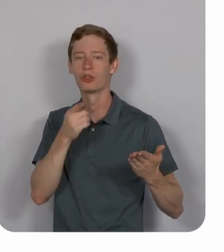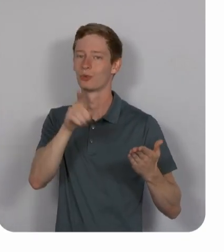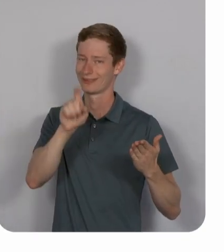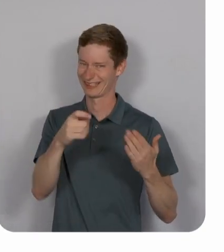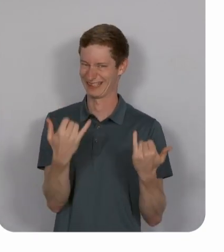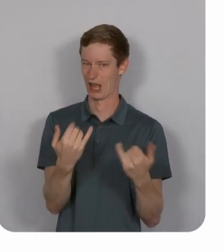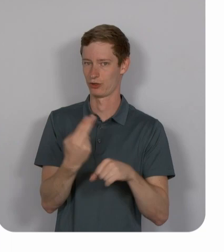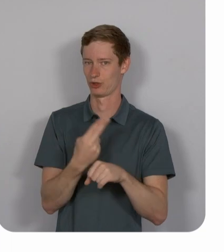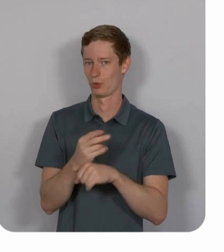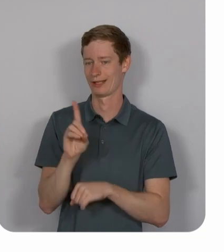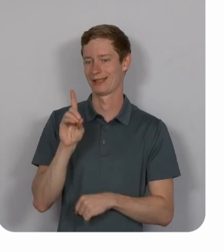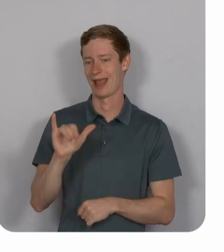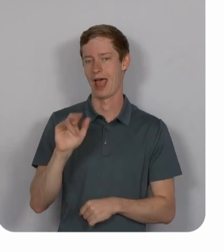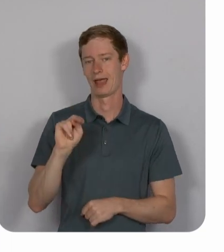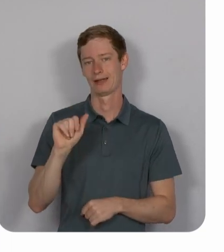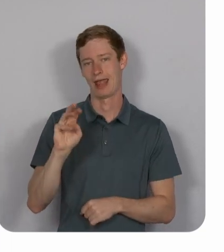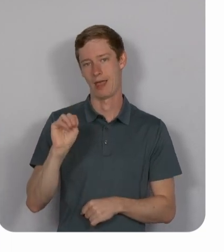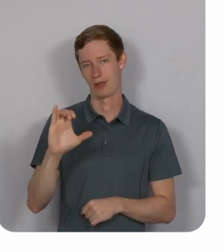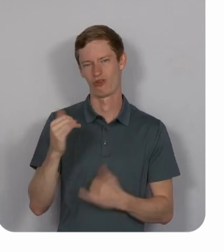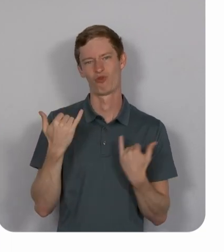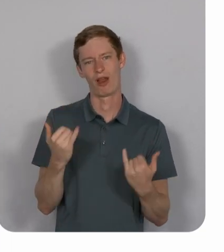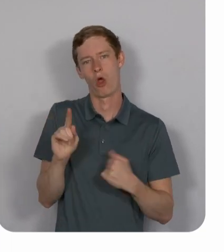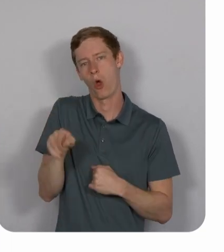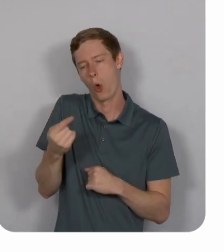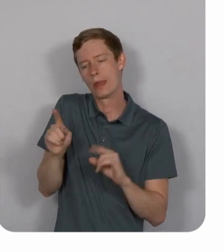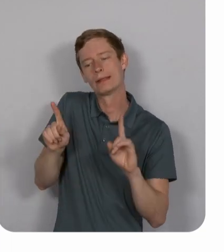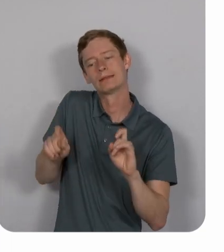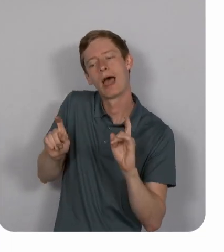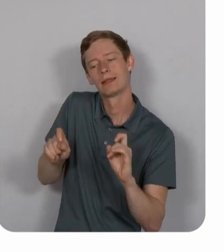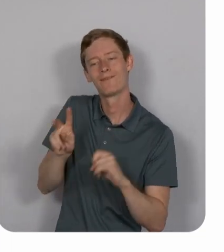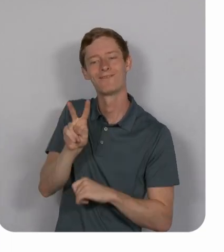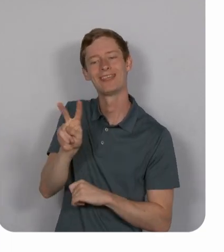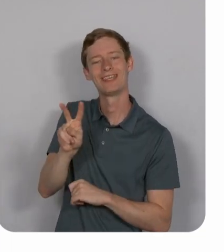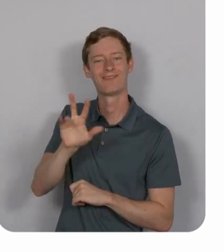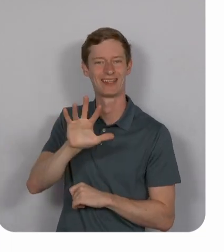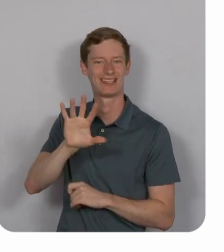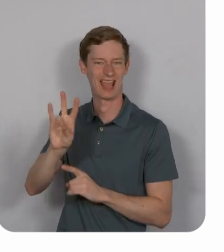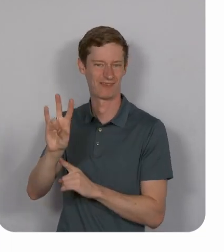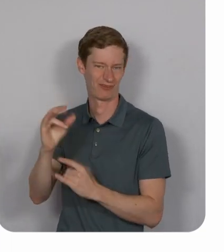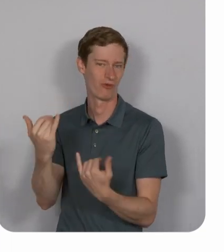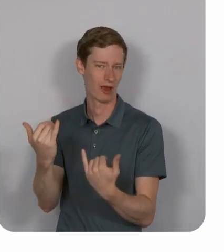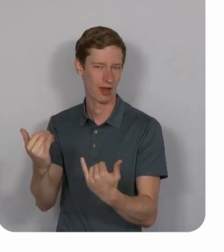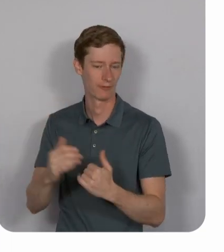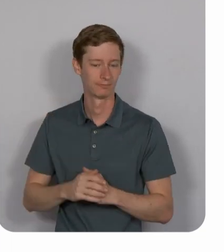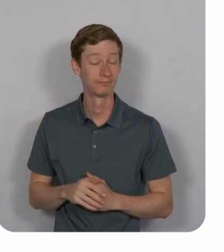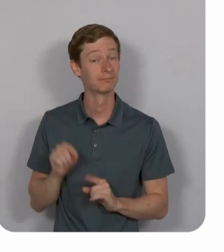and it’s only available as an experimental API in V57. Depth API gives you access to